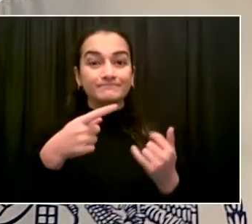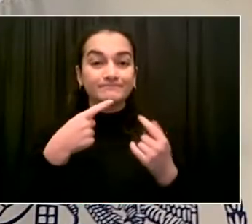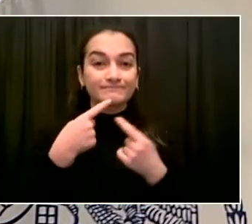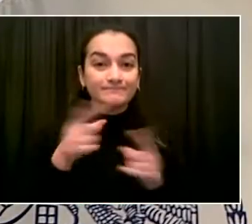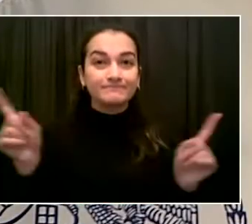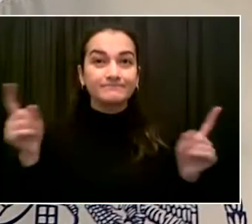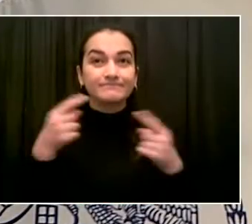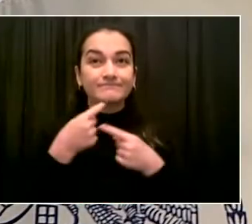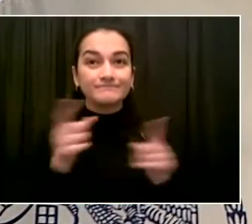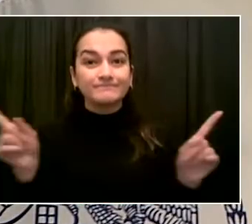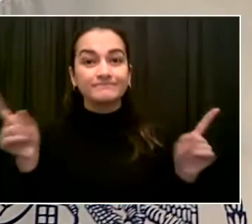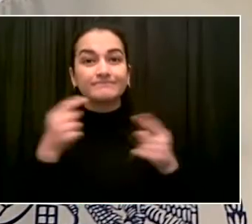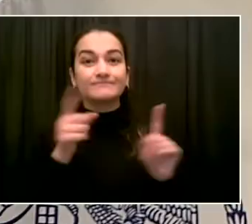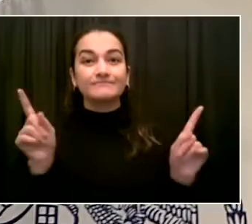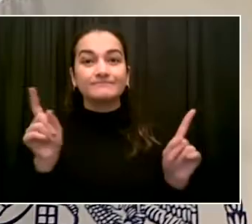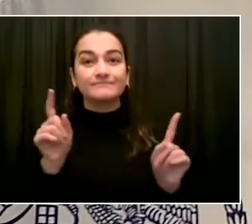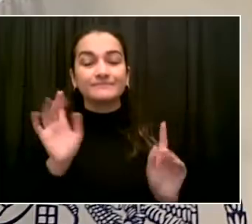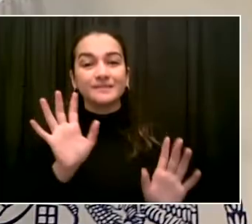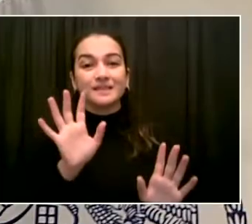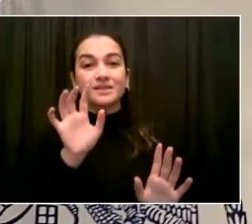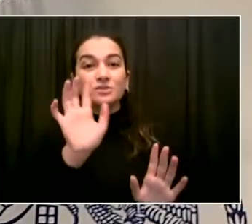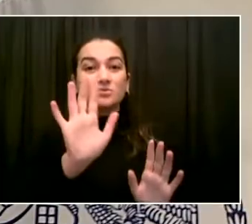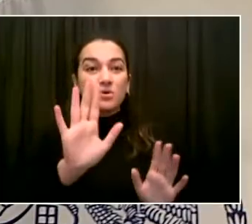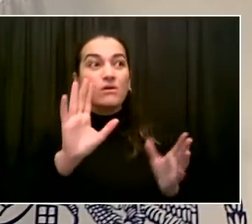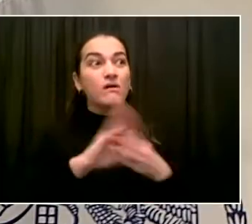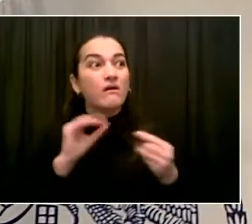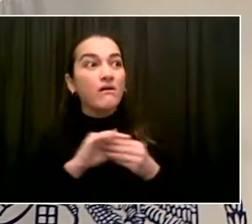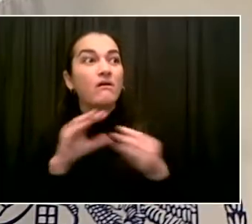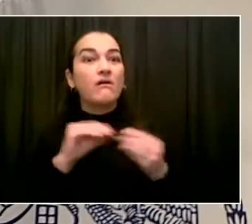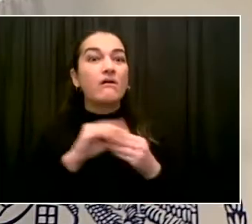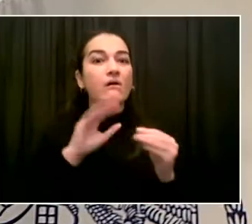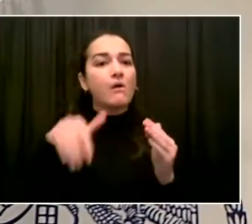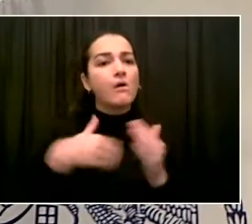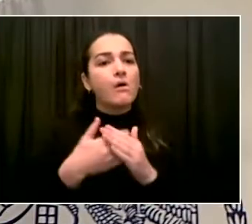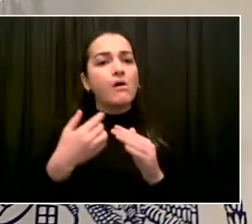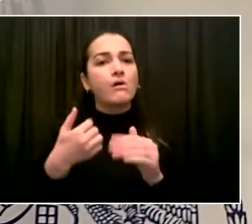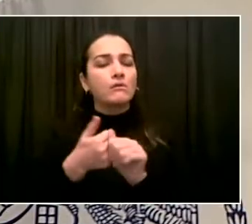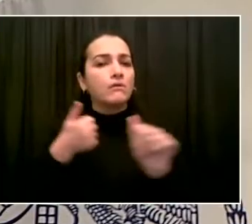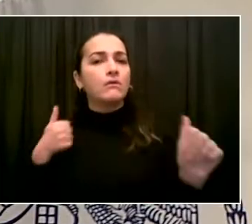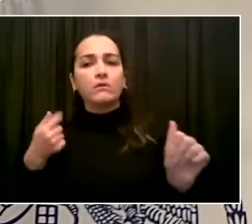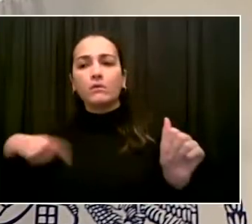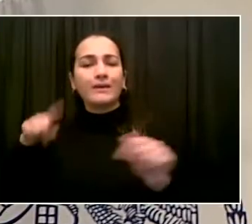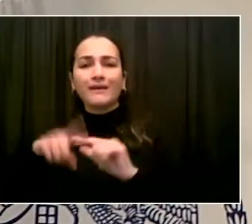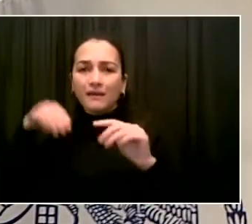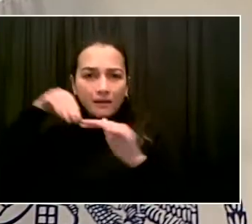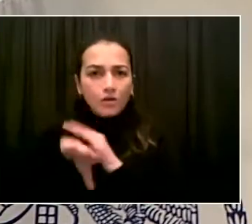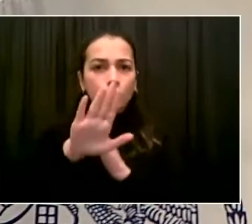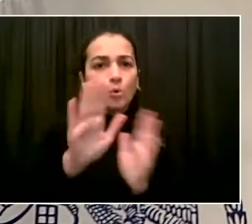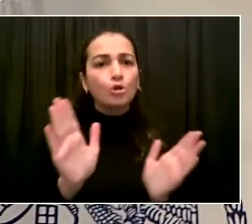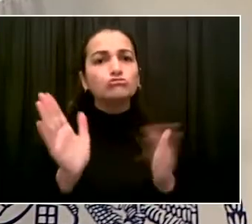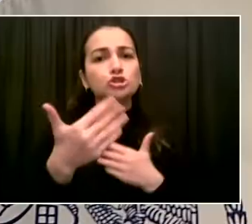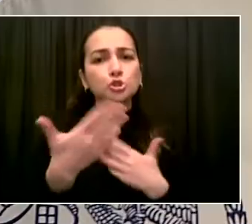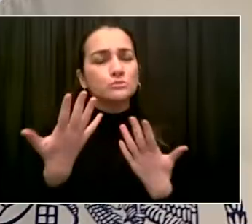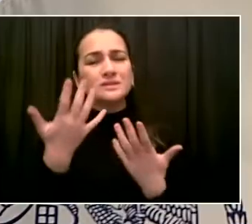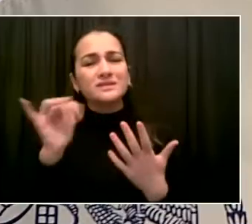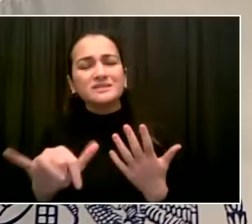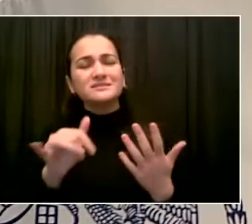OPPORTUNITY AND DRAMATIC RESTRICTIONS PLACED ON THE PRESS CORPS AND ABILITY TO ACCESS YOU REGULARLY ARE